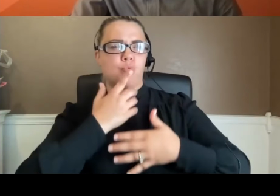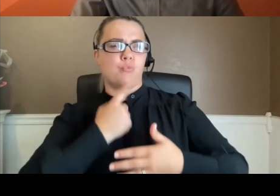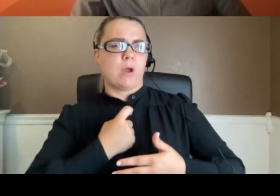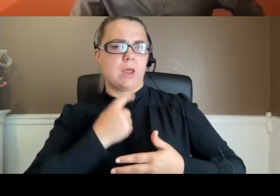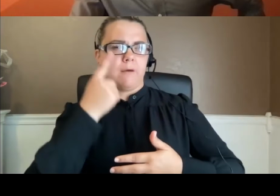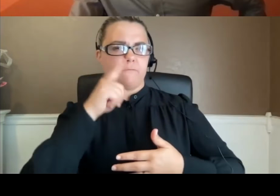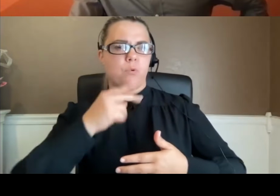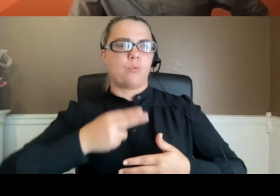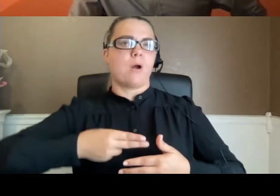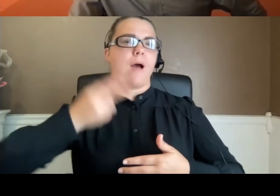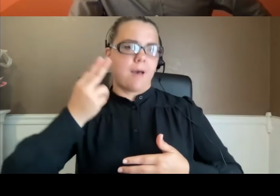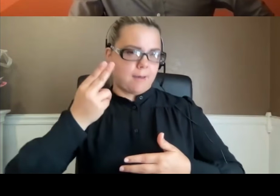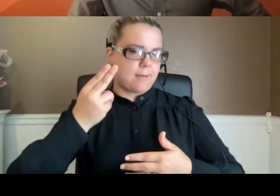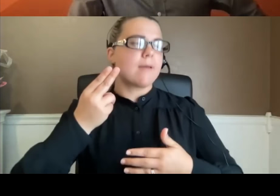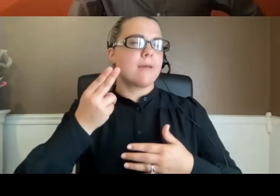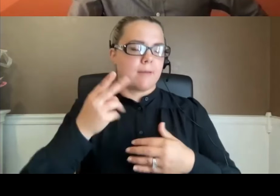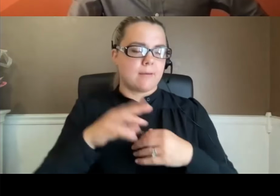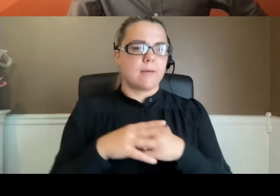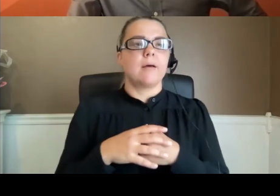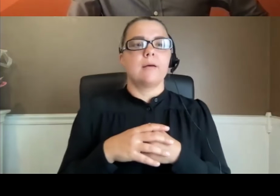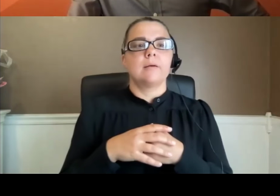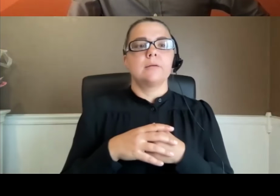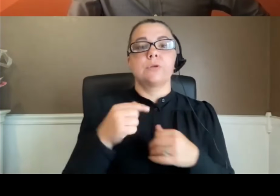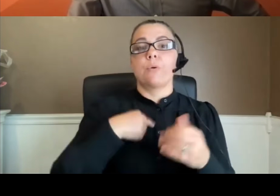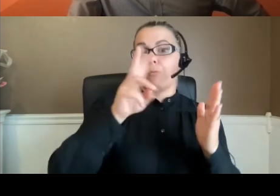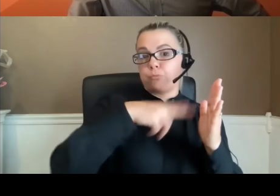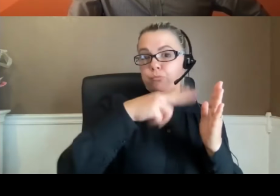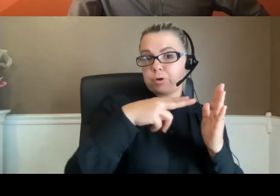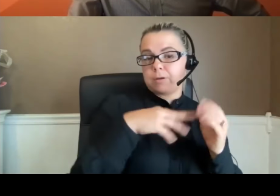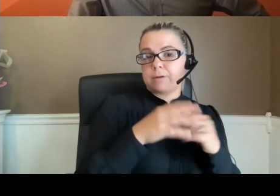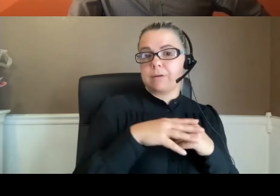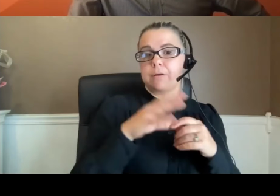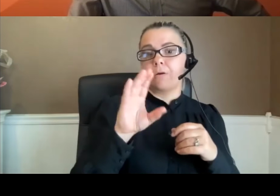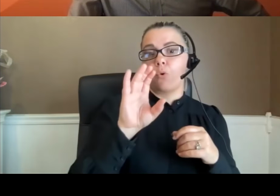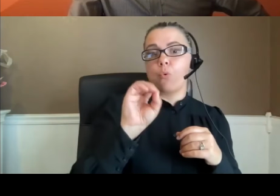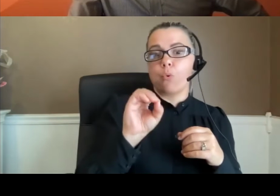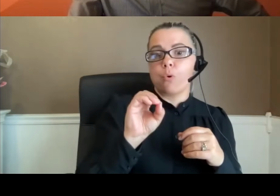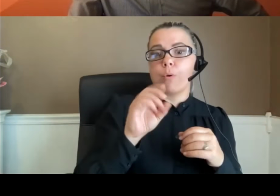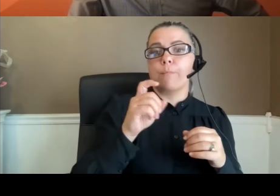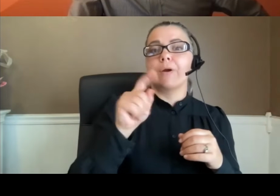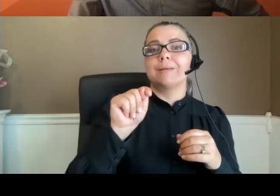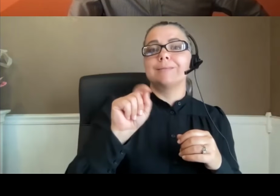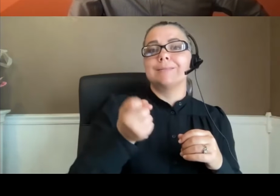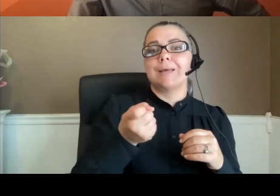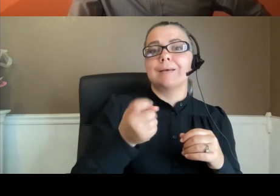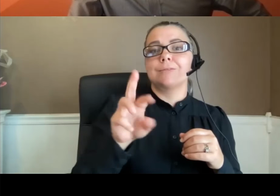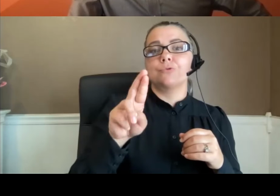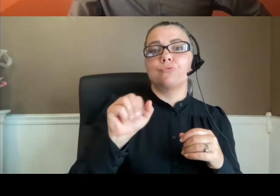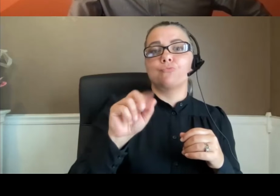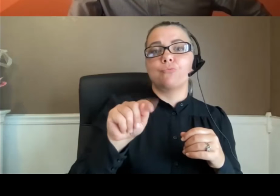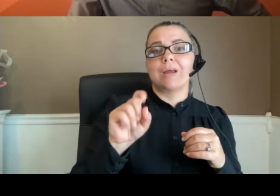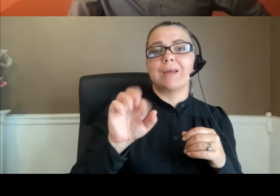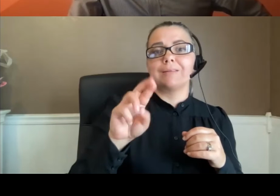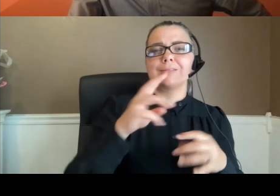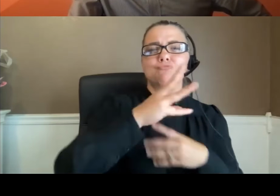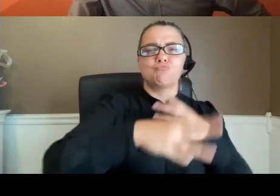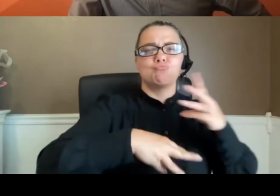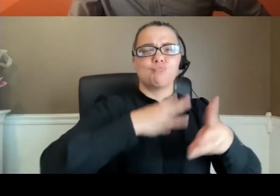Okay, so I'm going to read through this. Corporate Tax Rates Around the World 2020 is a chloropleth